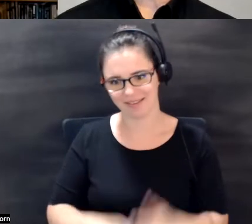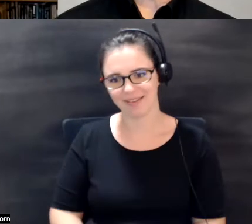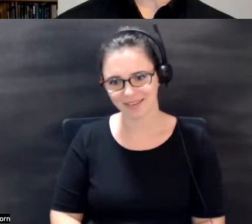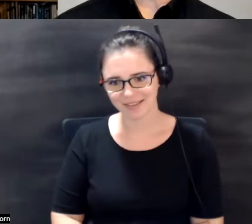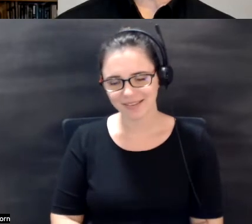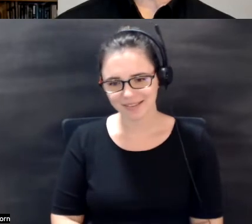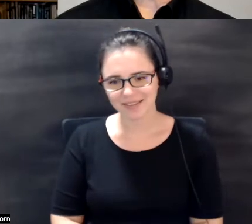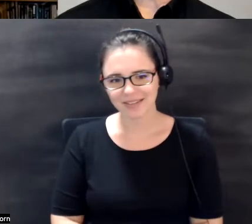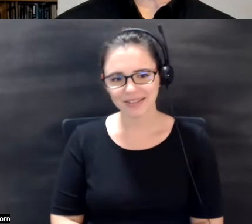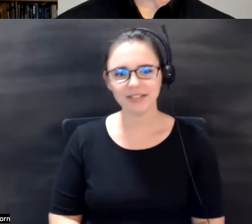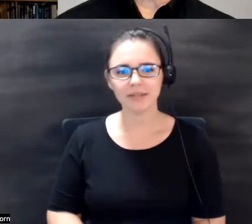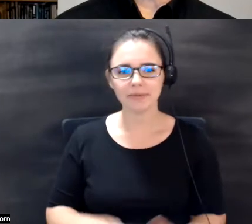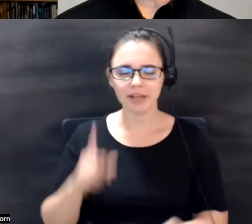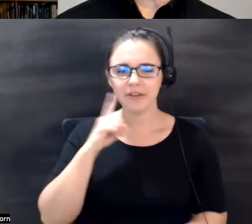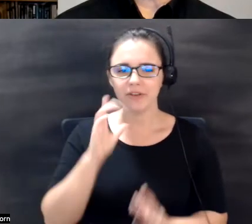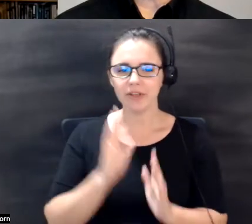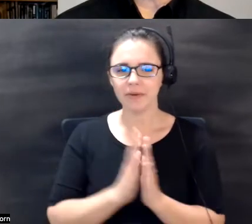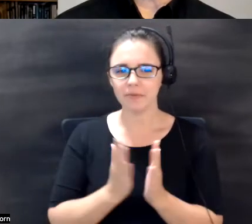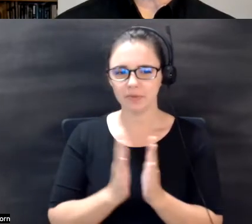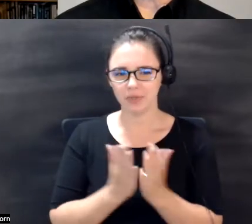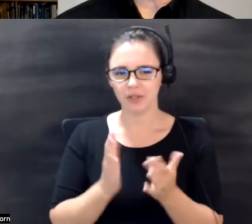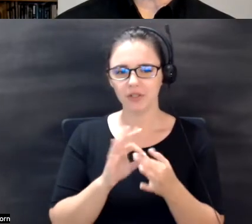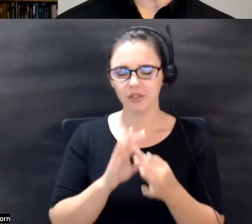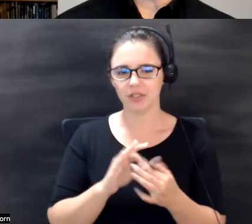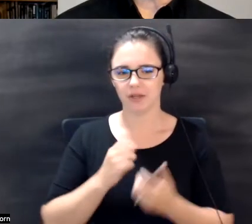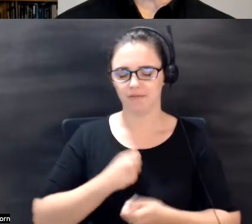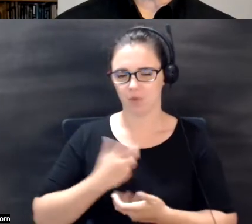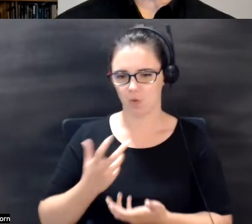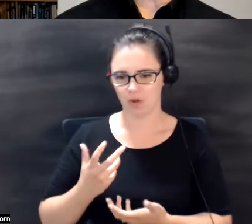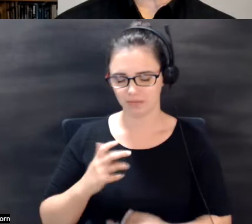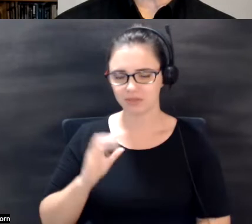But for, for the book of poems, and that one in particular,